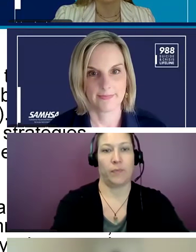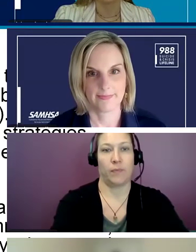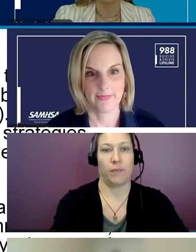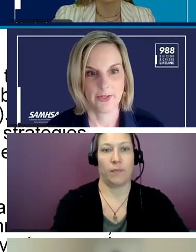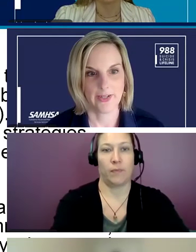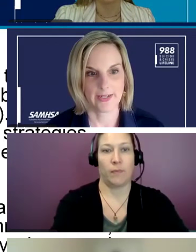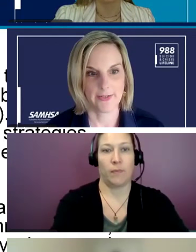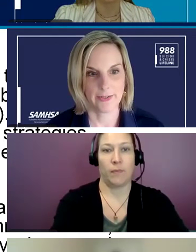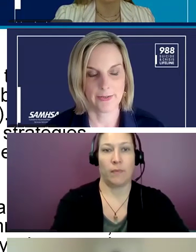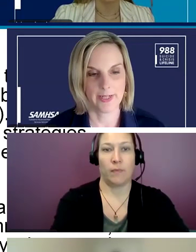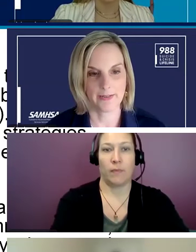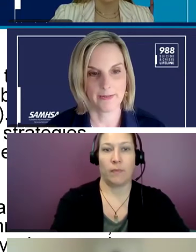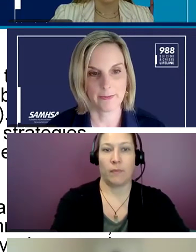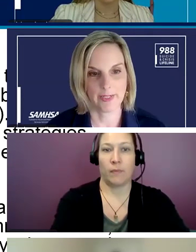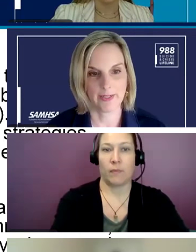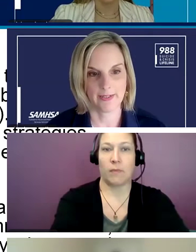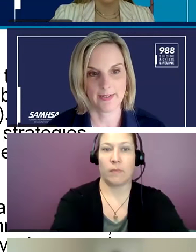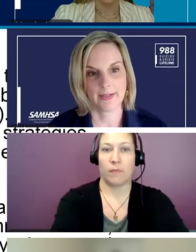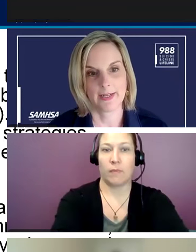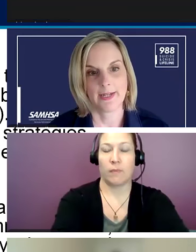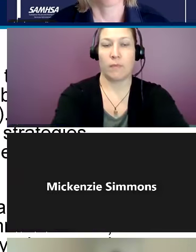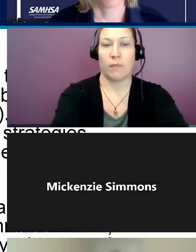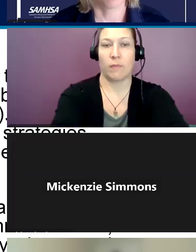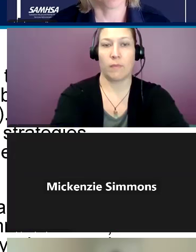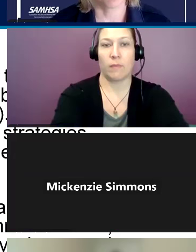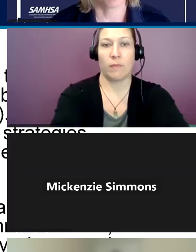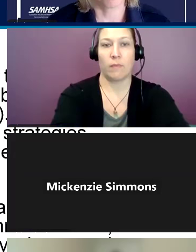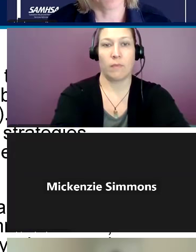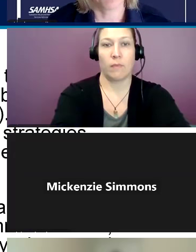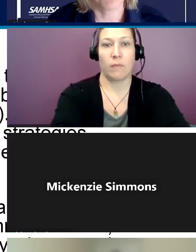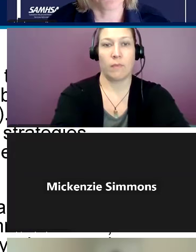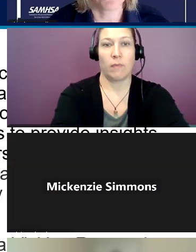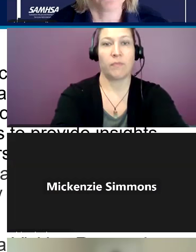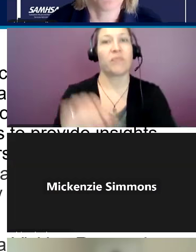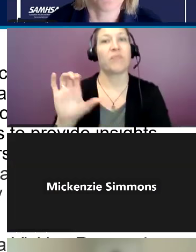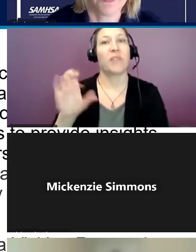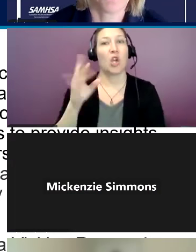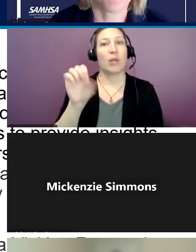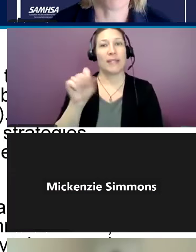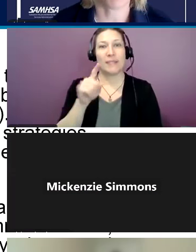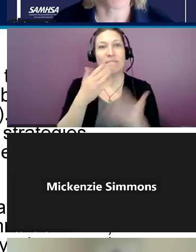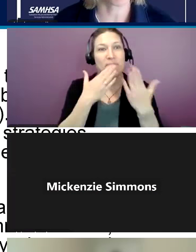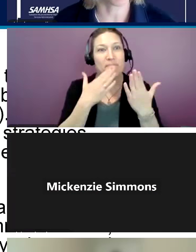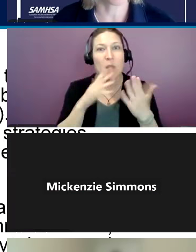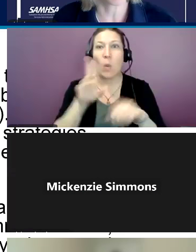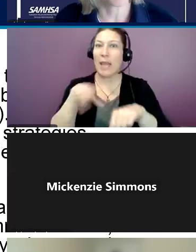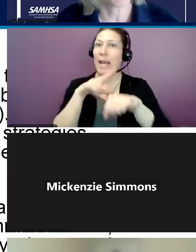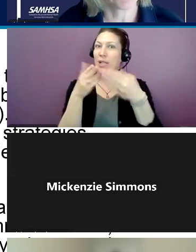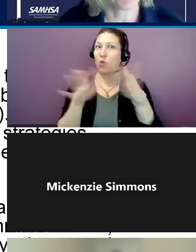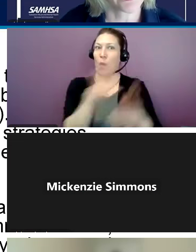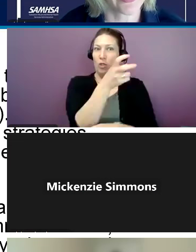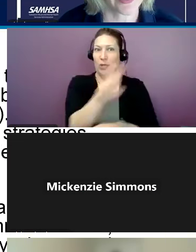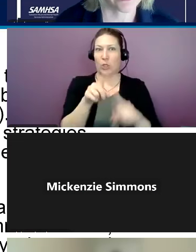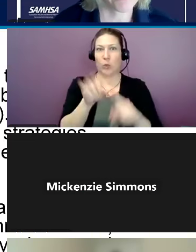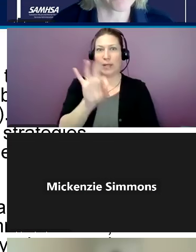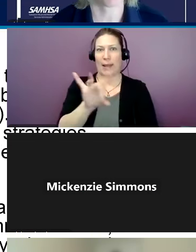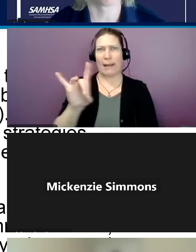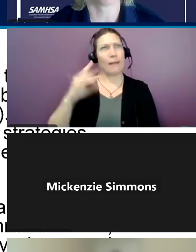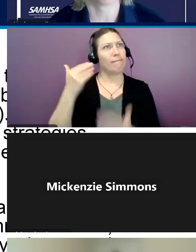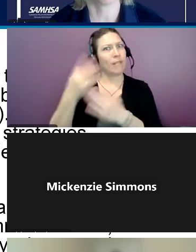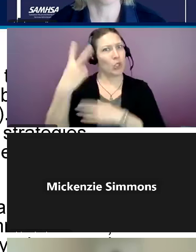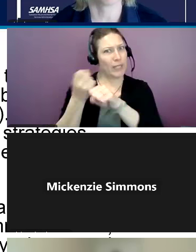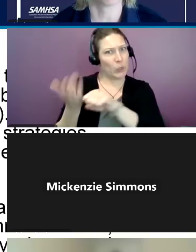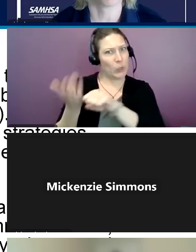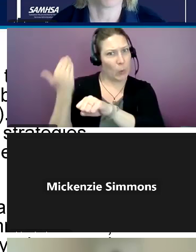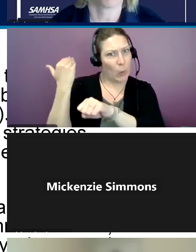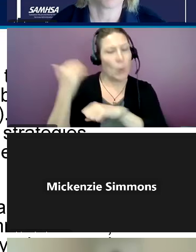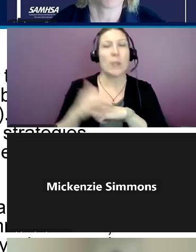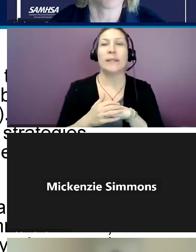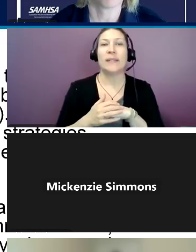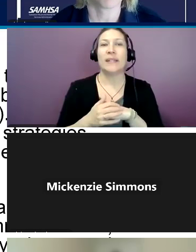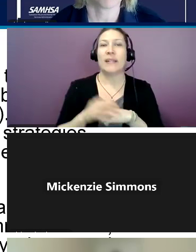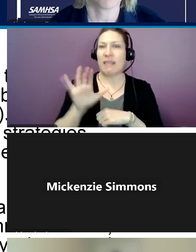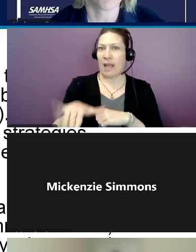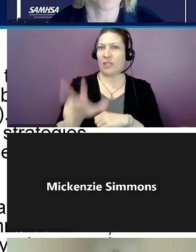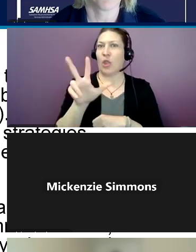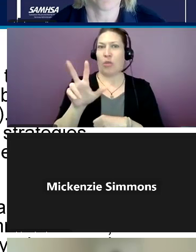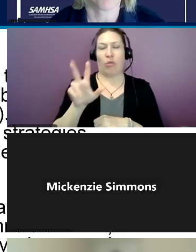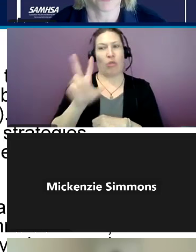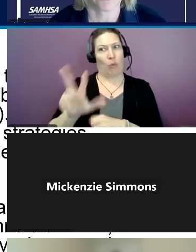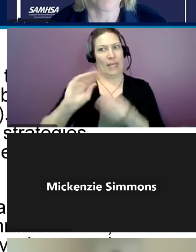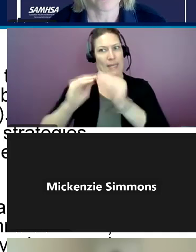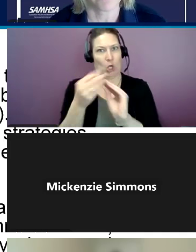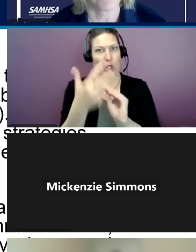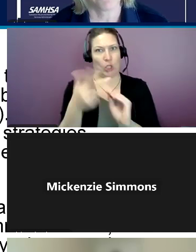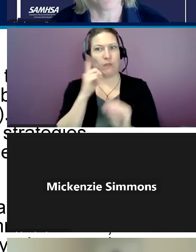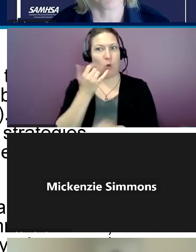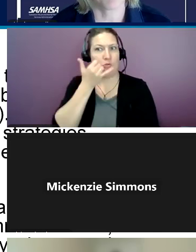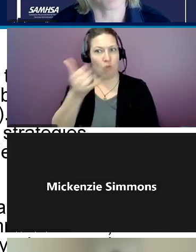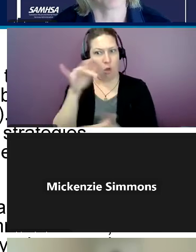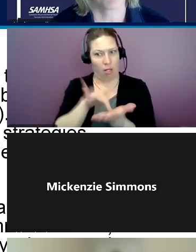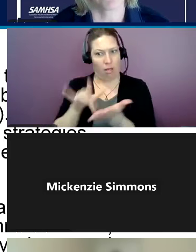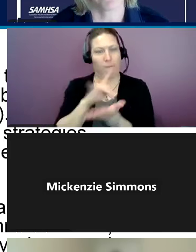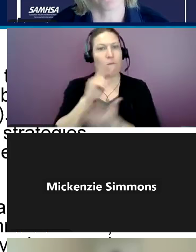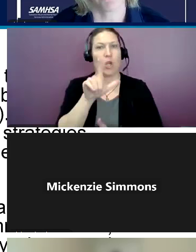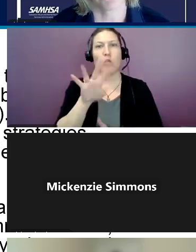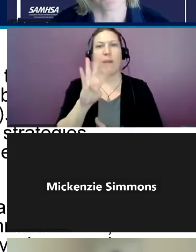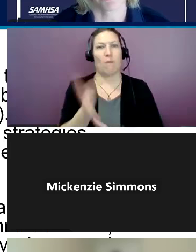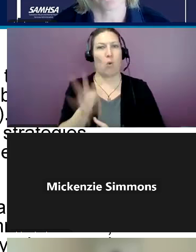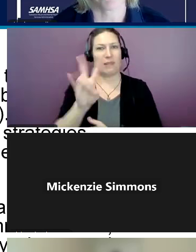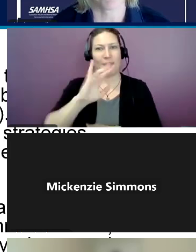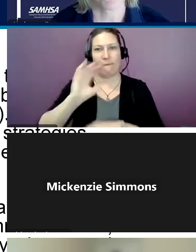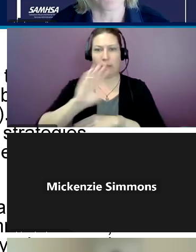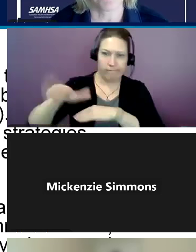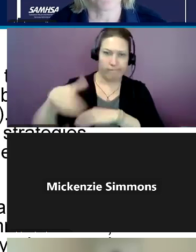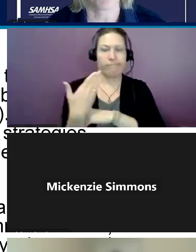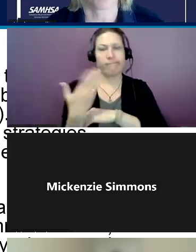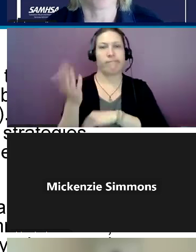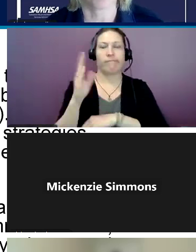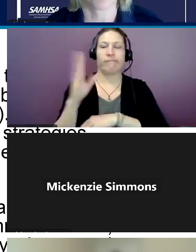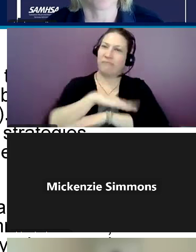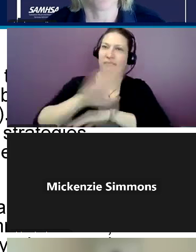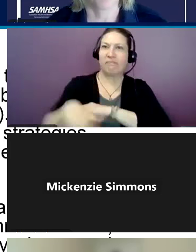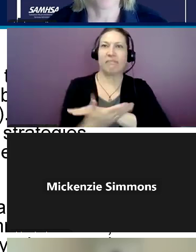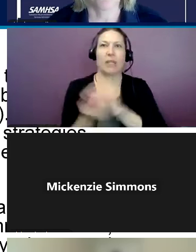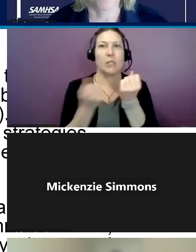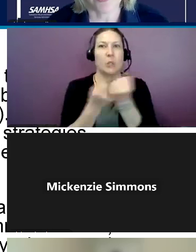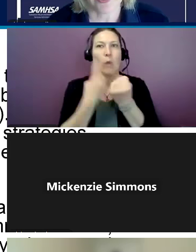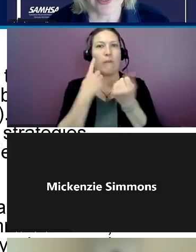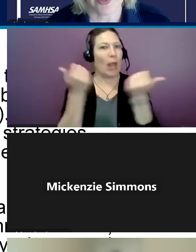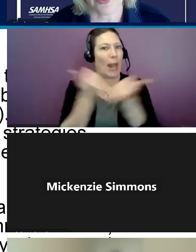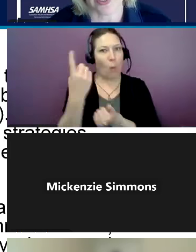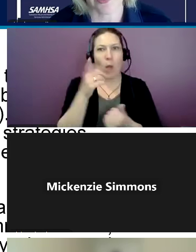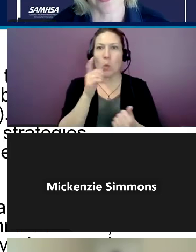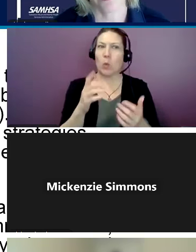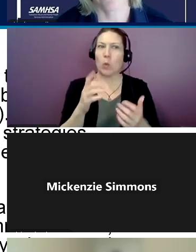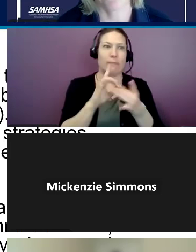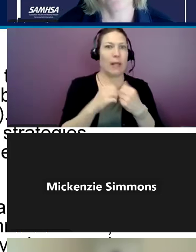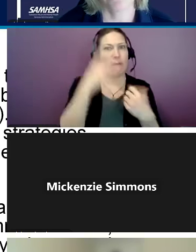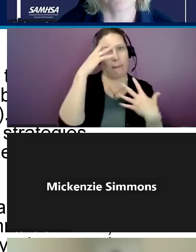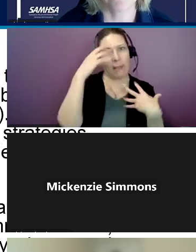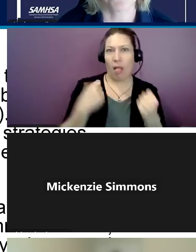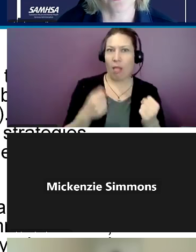Good afternoon, everyone. With the nationwide transition to 988--which was nearly 2 years ago now as the 3 digit number for 24/7 support for anyone experiencing a mental health or substance use crisis or emotional distress--